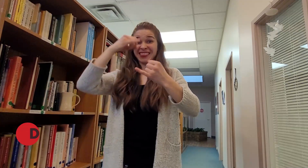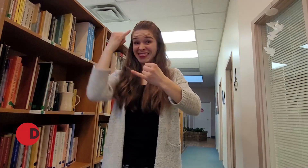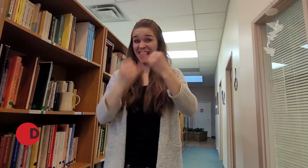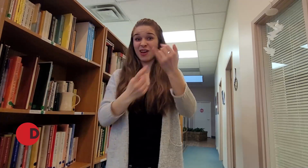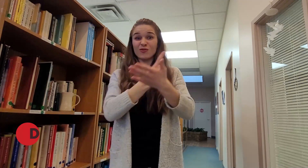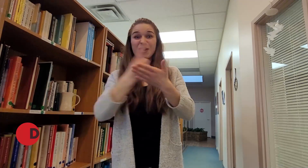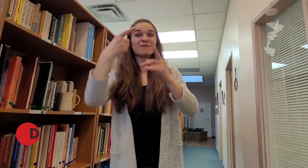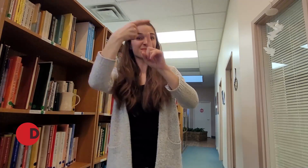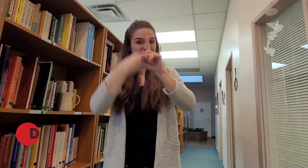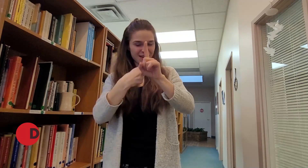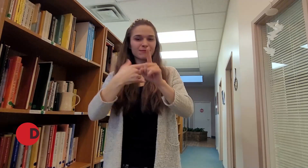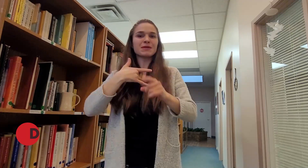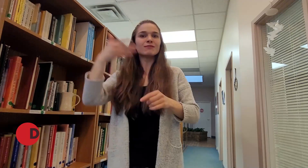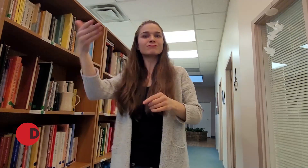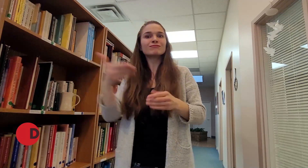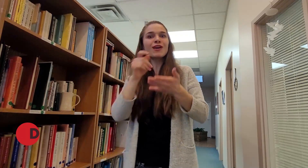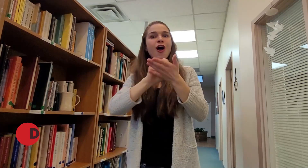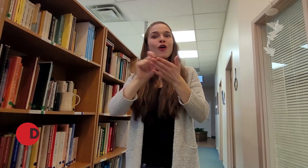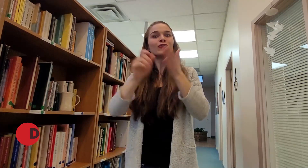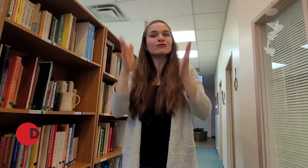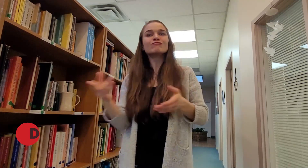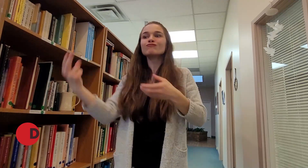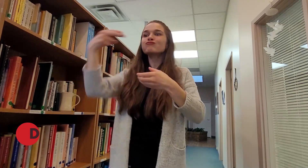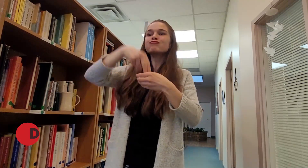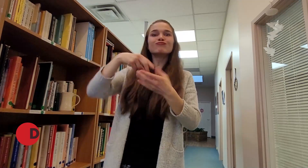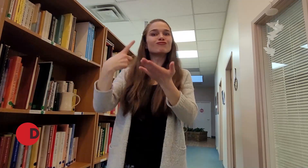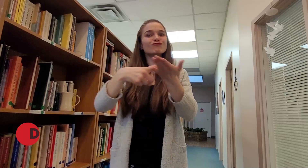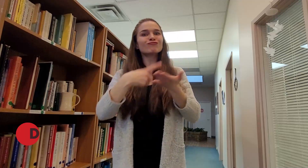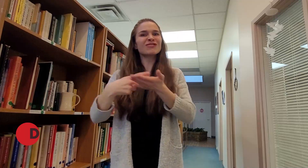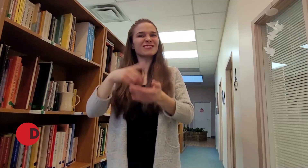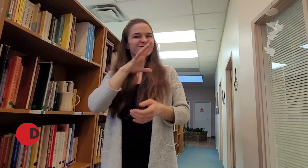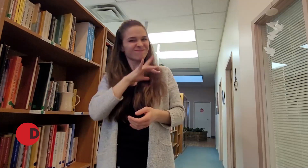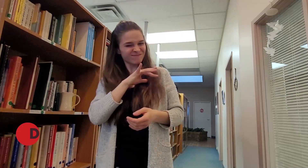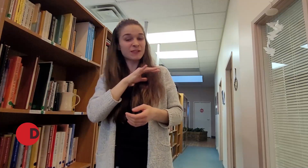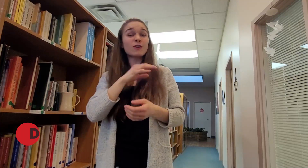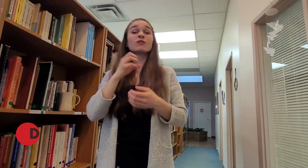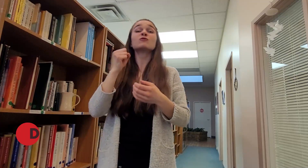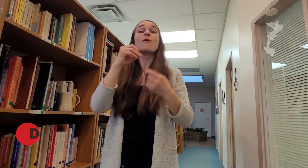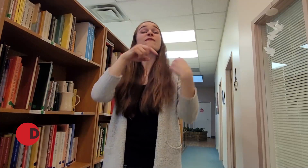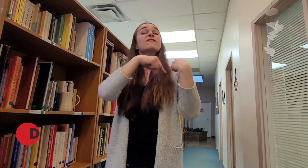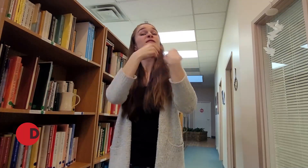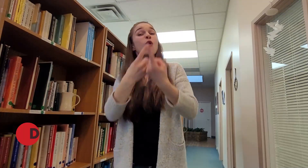book each week, then on the last week,